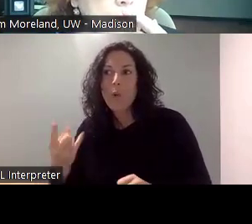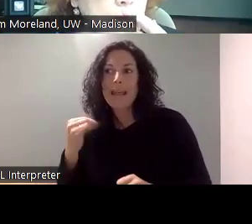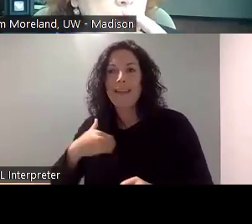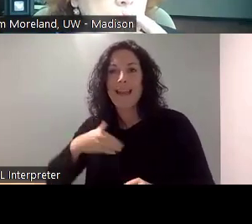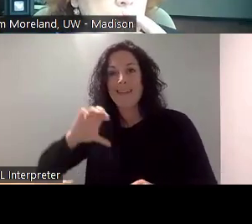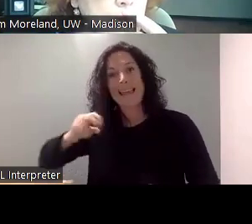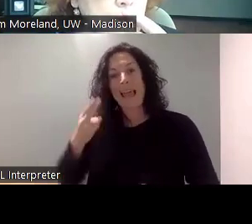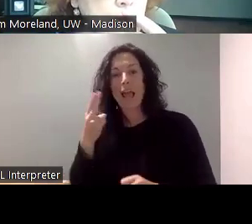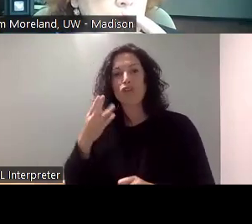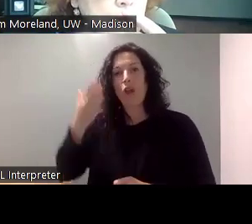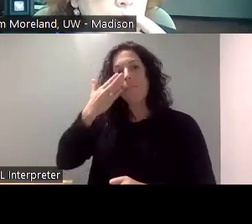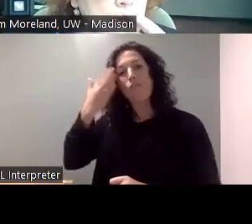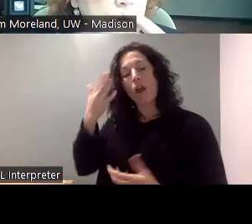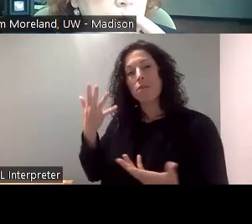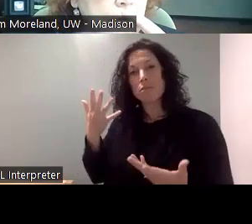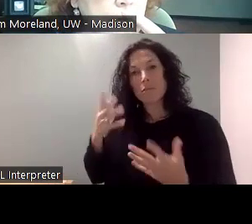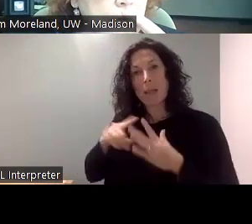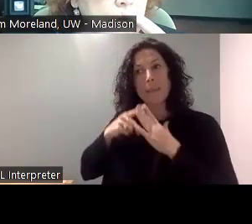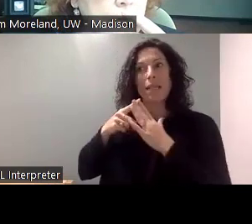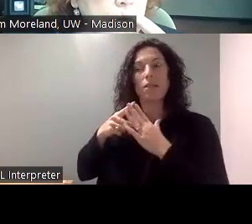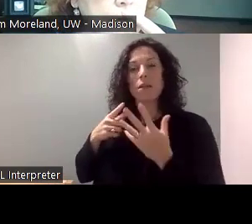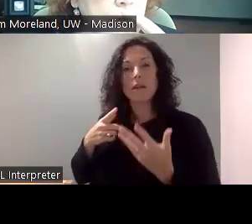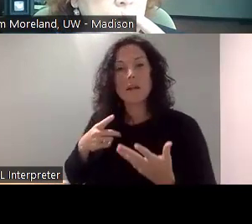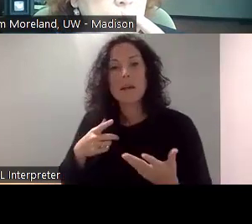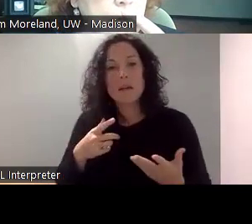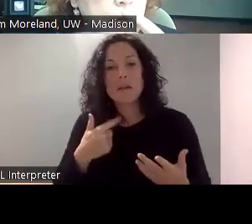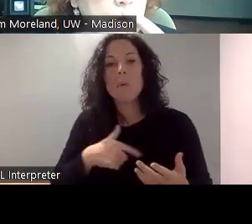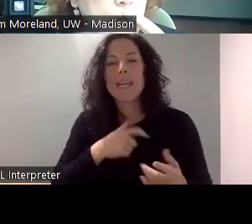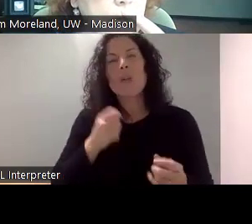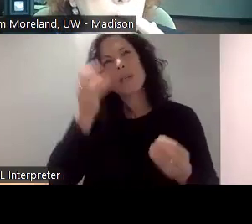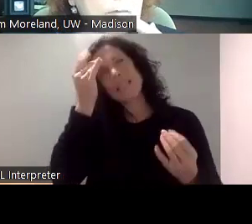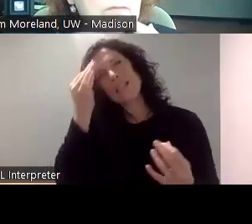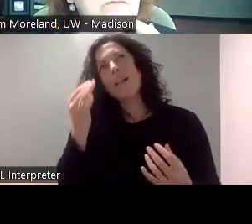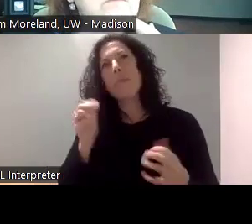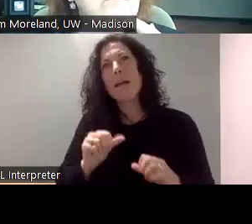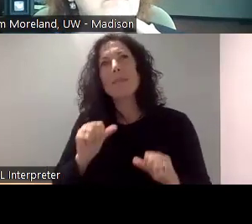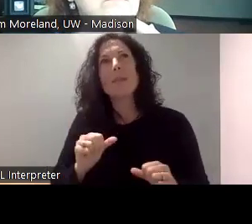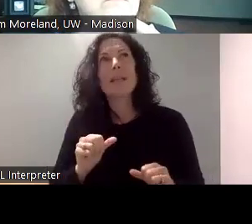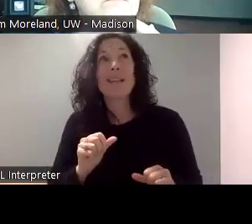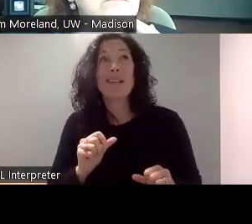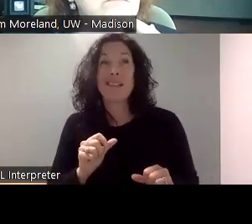And so we have to think through the possibility that, that could be the case,